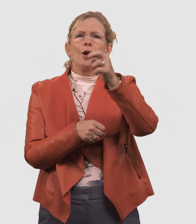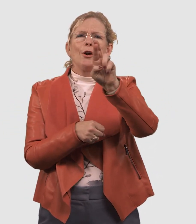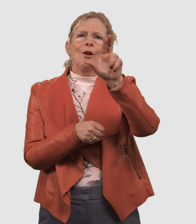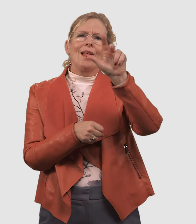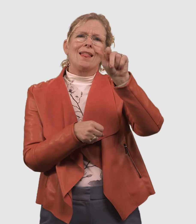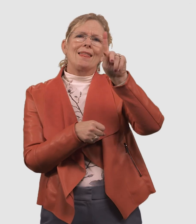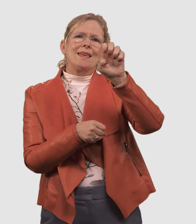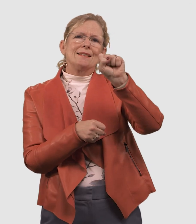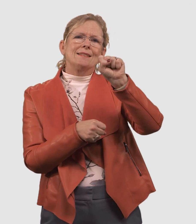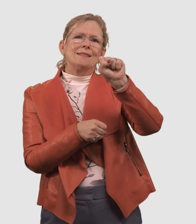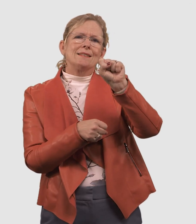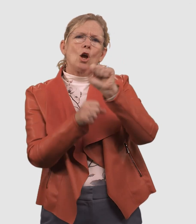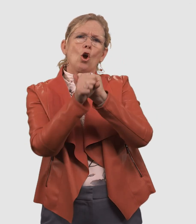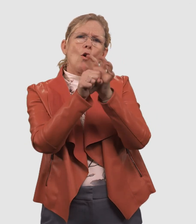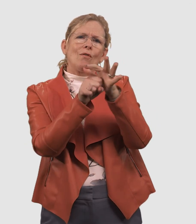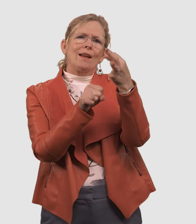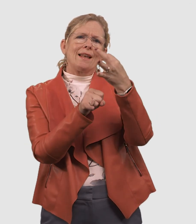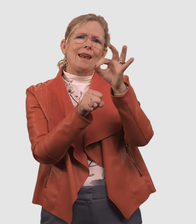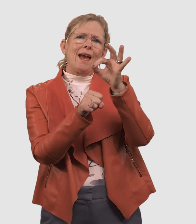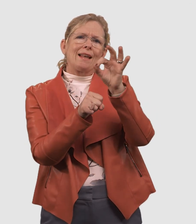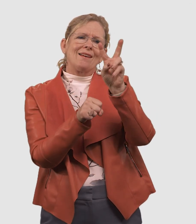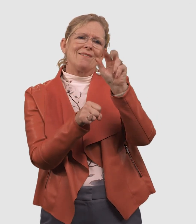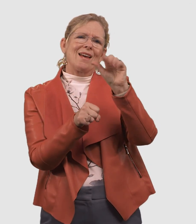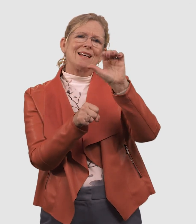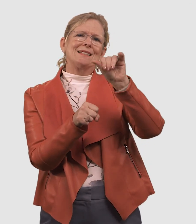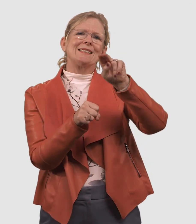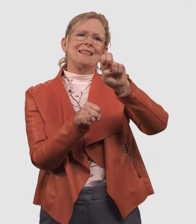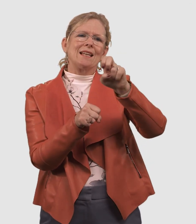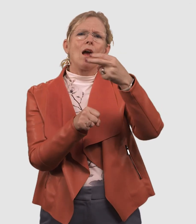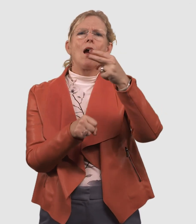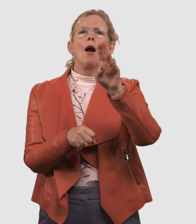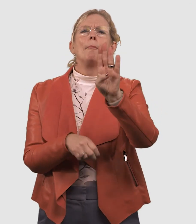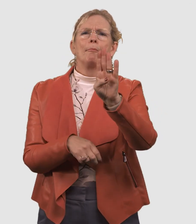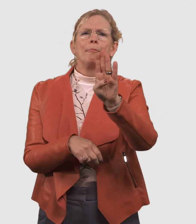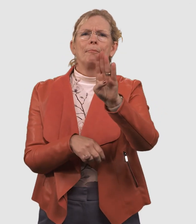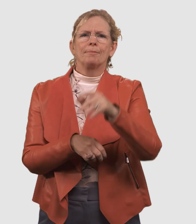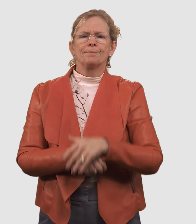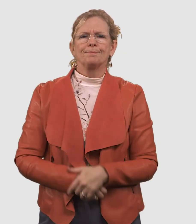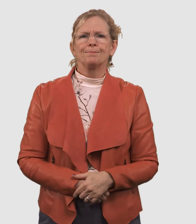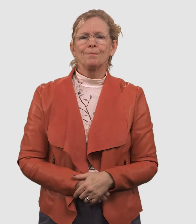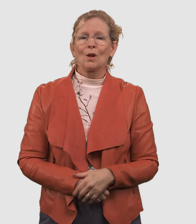or the Finger Lakes COVID-19 Vaccine HUB.